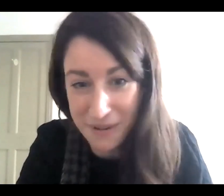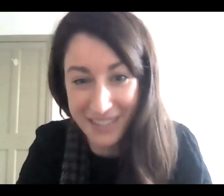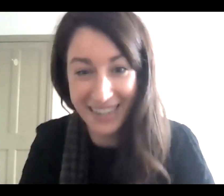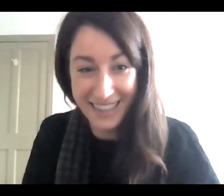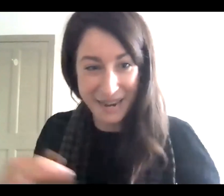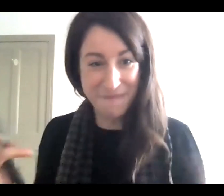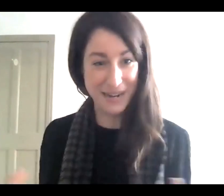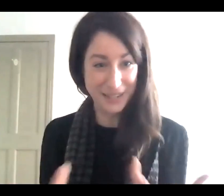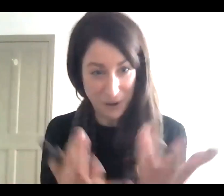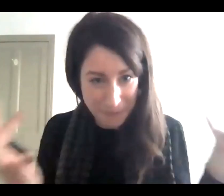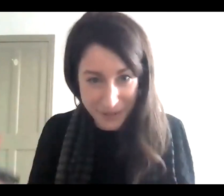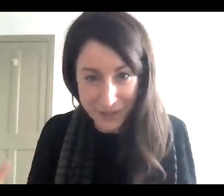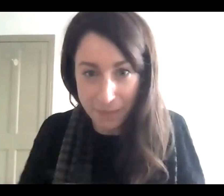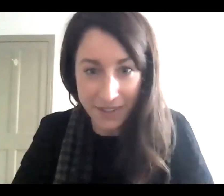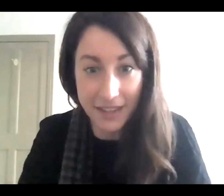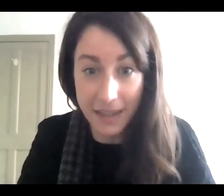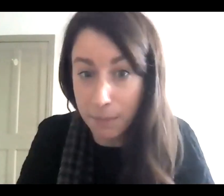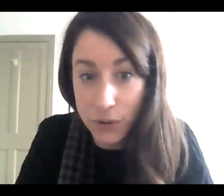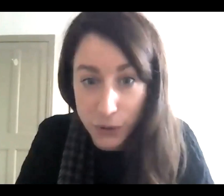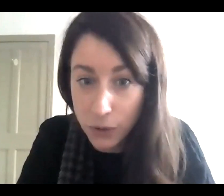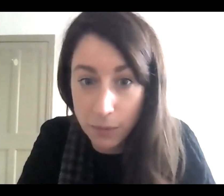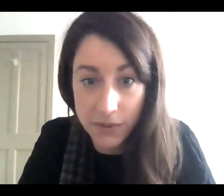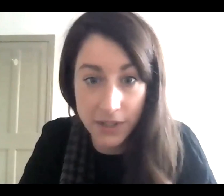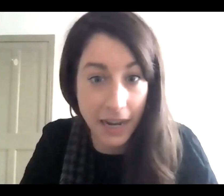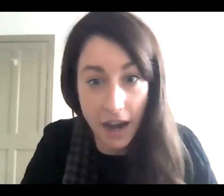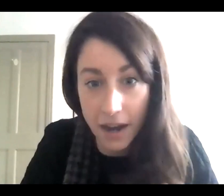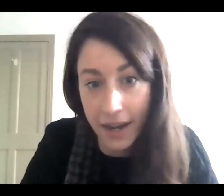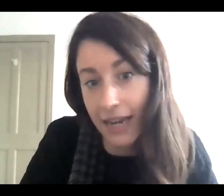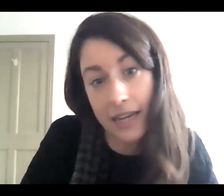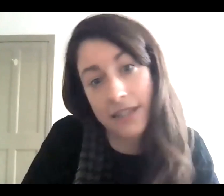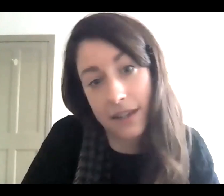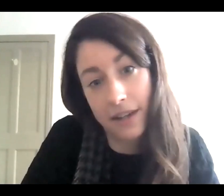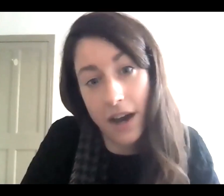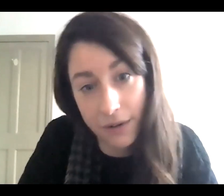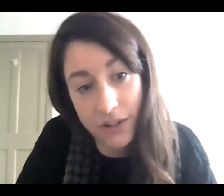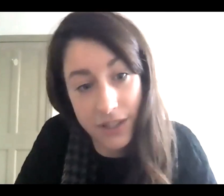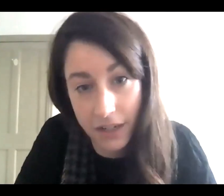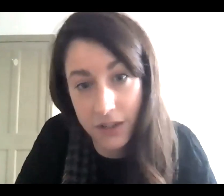it was like they had built it up to something that they presumed like I, as a Irish theatre